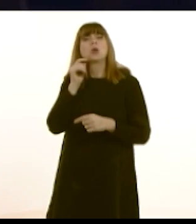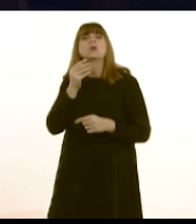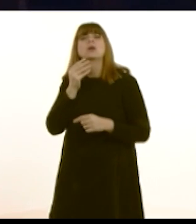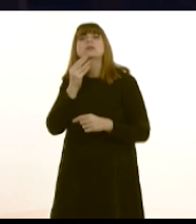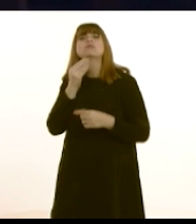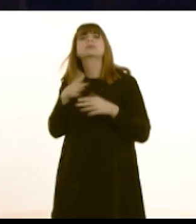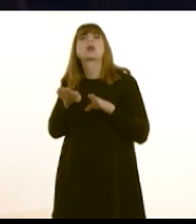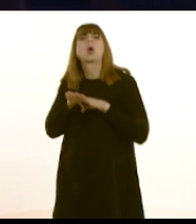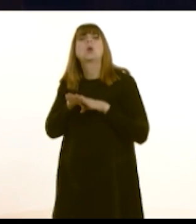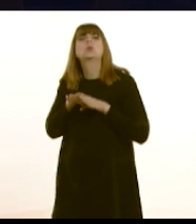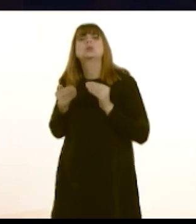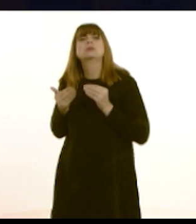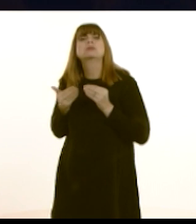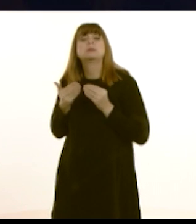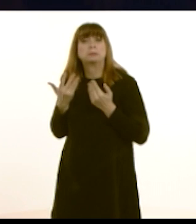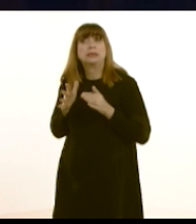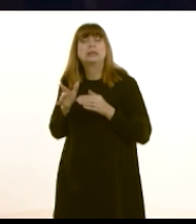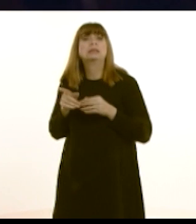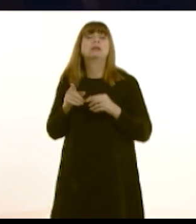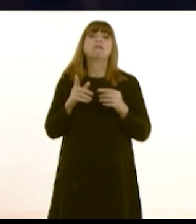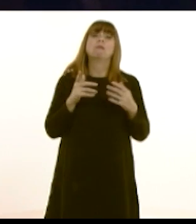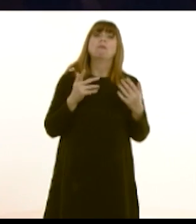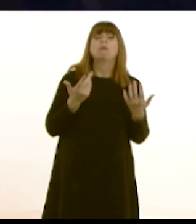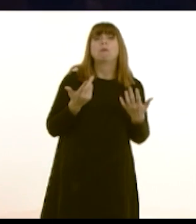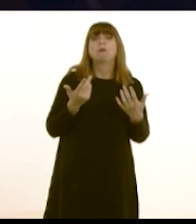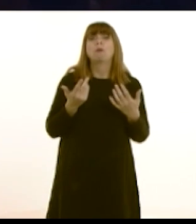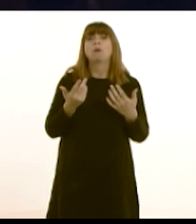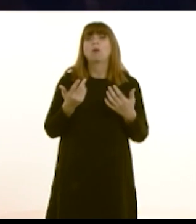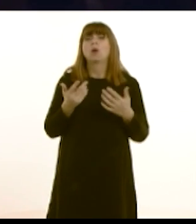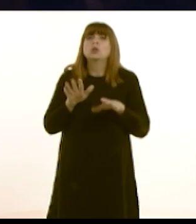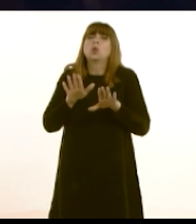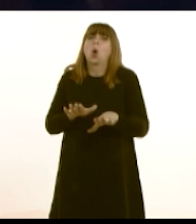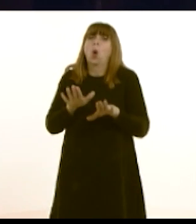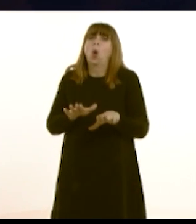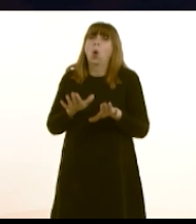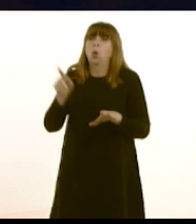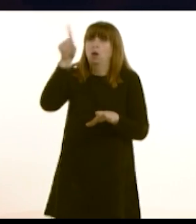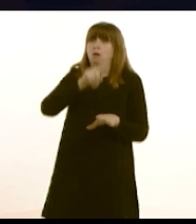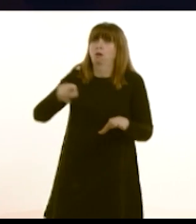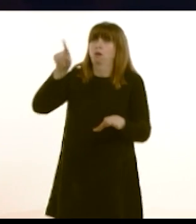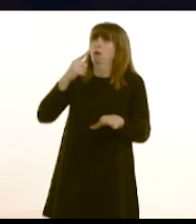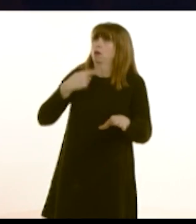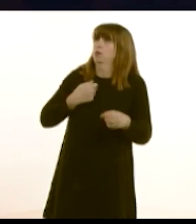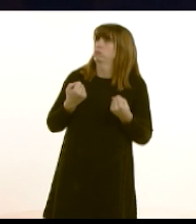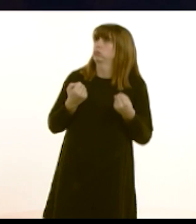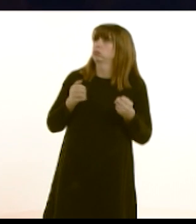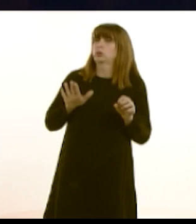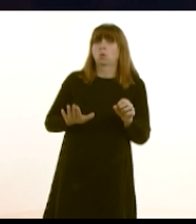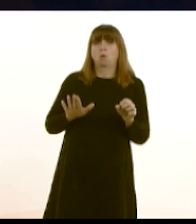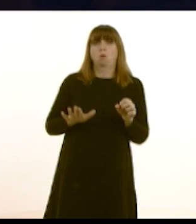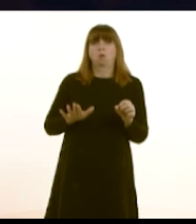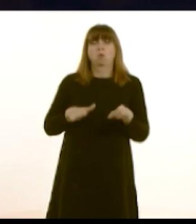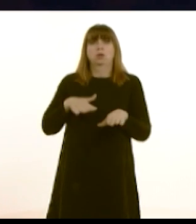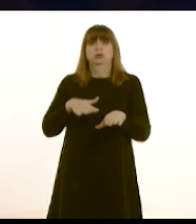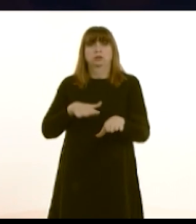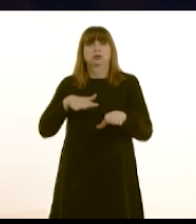or have had temporary speed restrictions on them, which create problems for travellers,